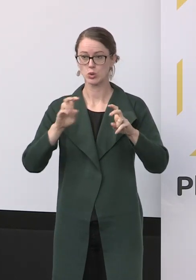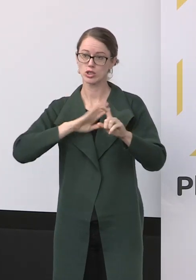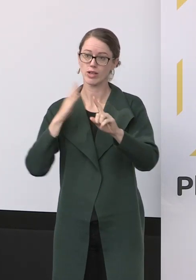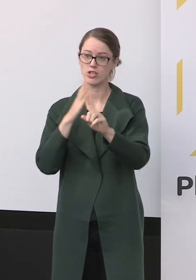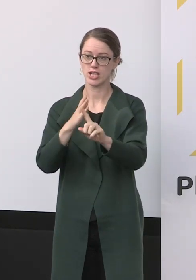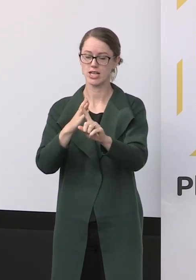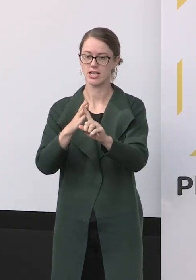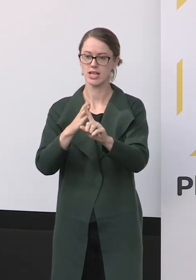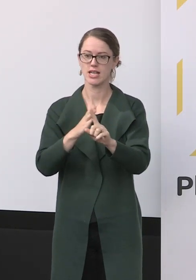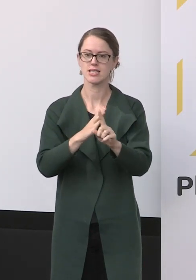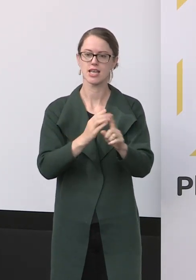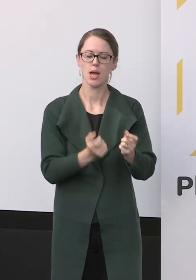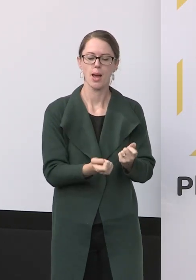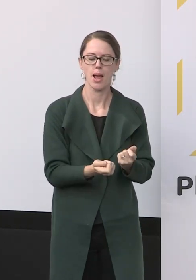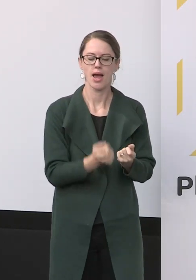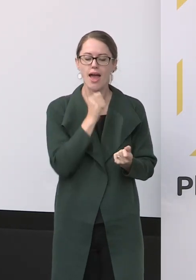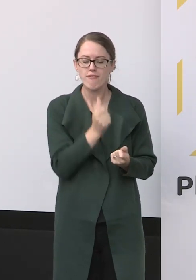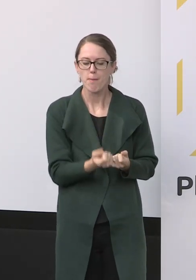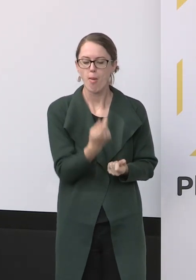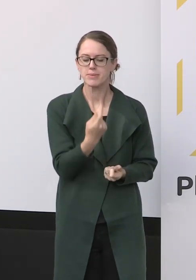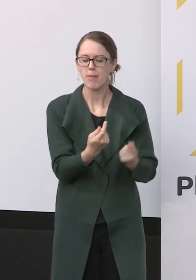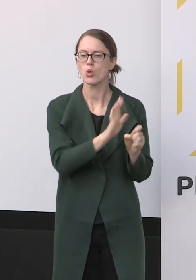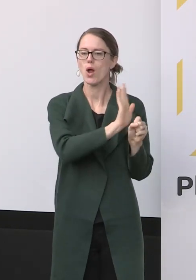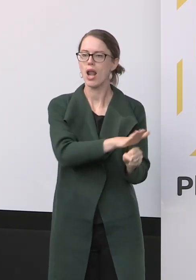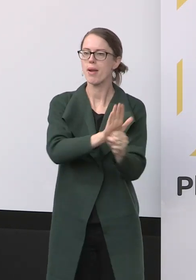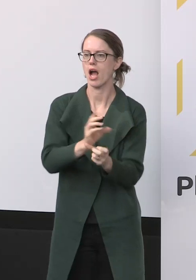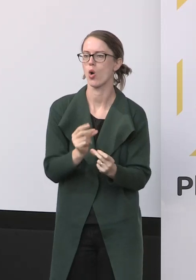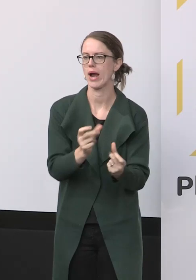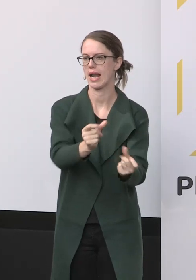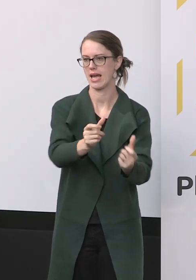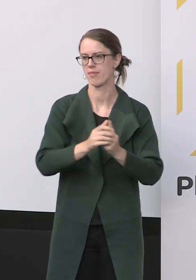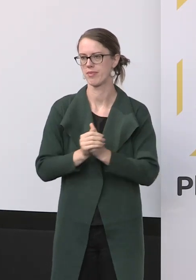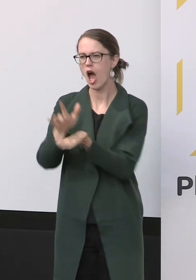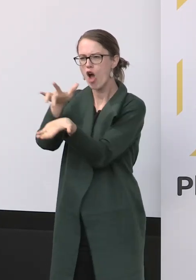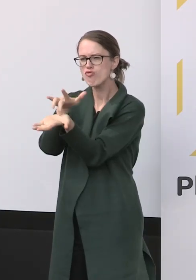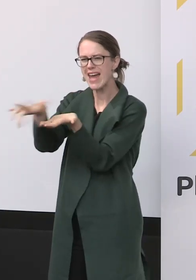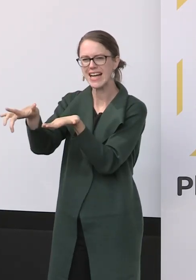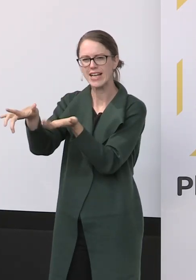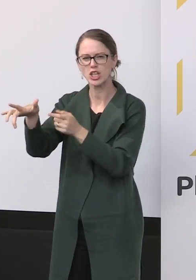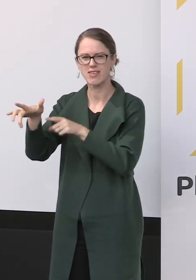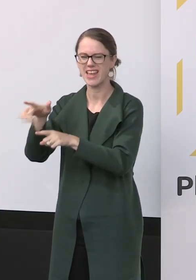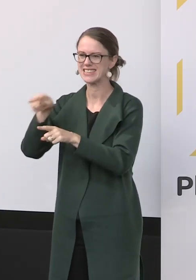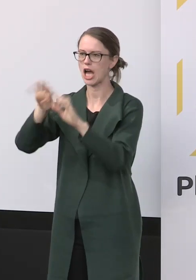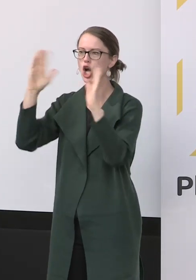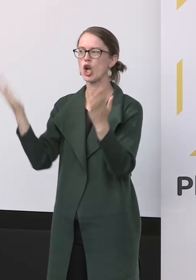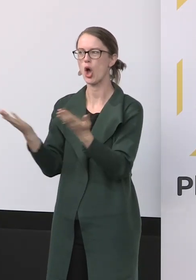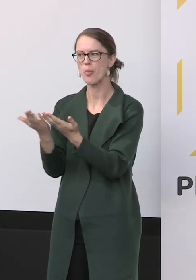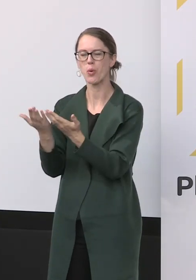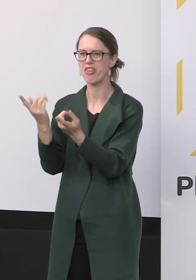either domestic or international. On the second issue, the strategy is